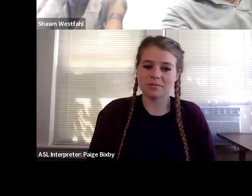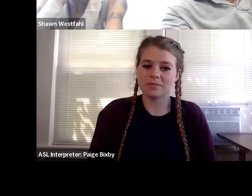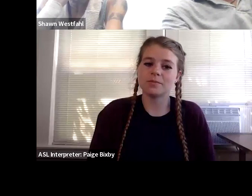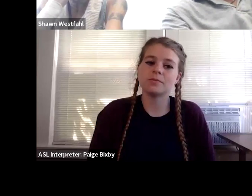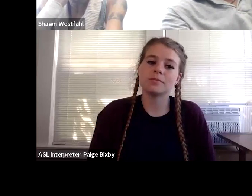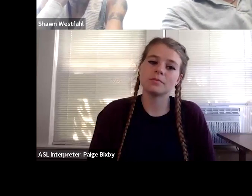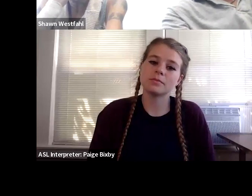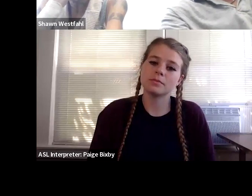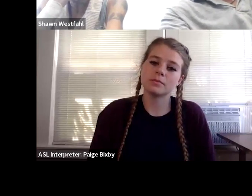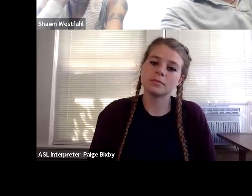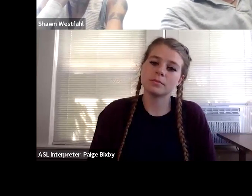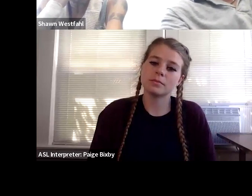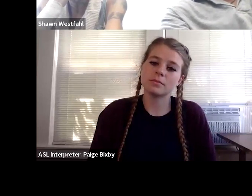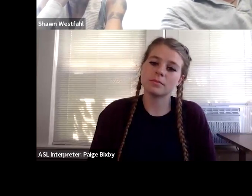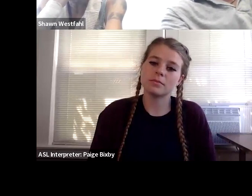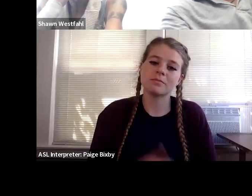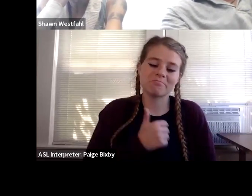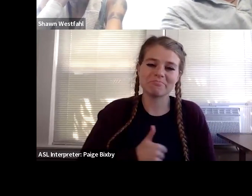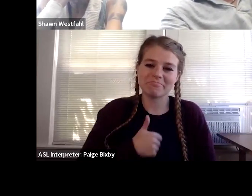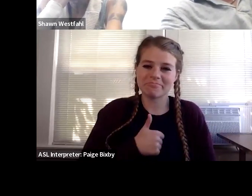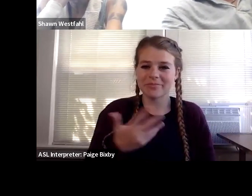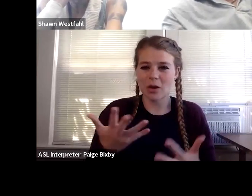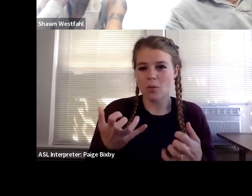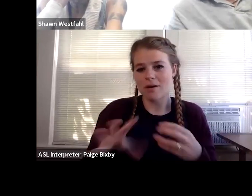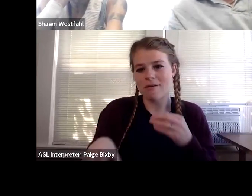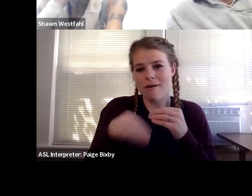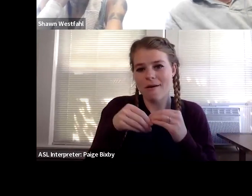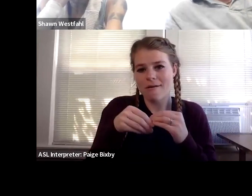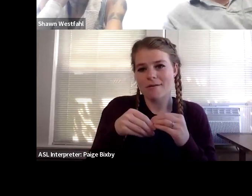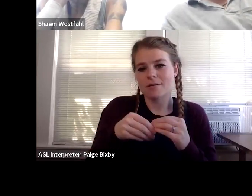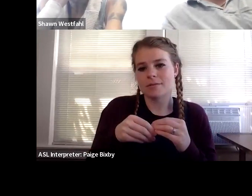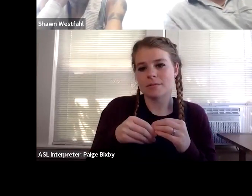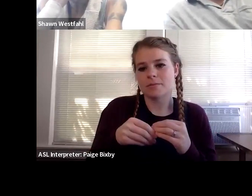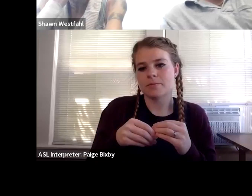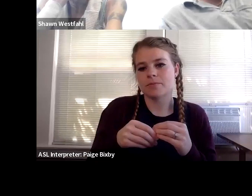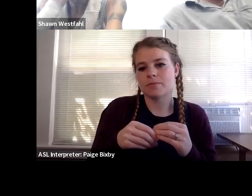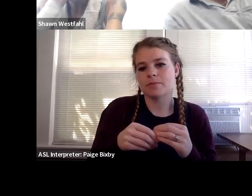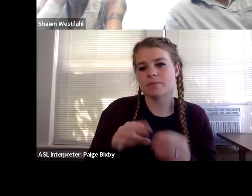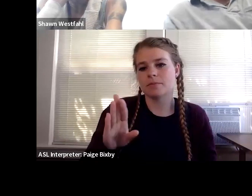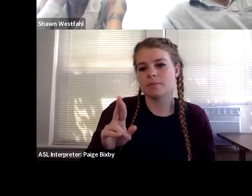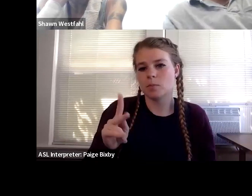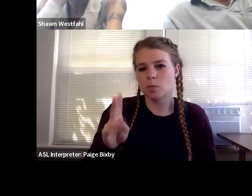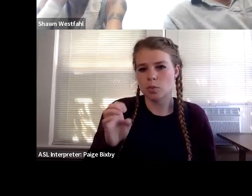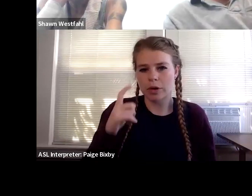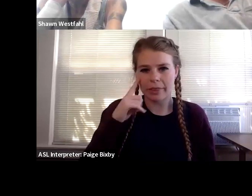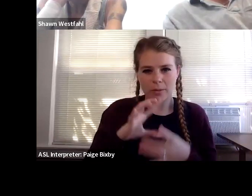Yeah, I just wanna add. Go ahead. Sorry, I just wanted to add a point Brooke, that was just such an important point that you were making